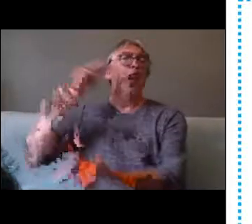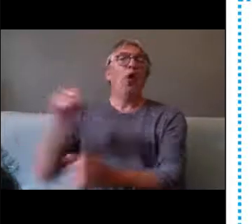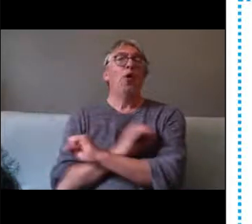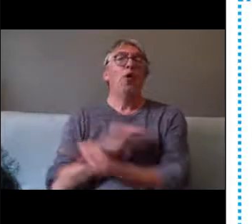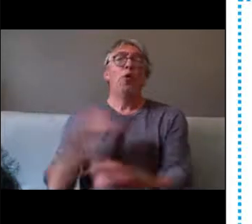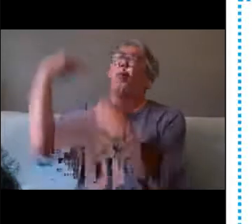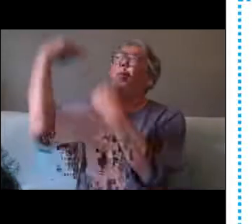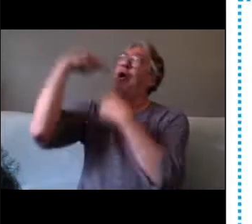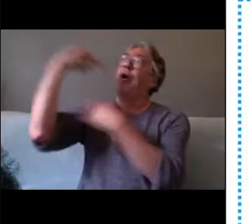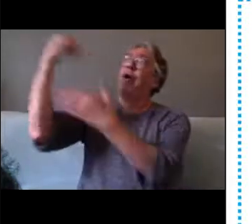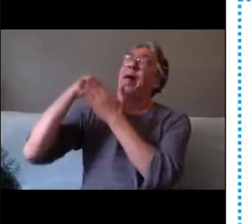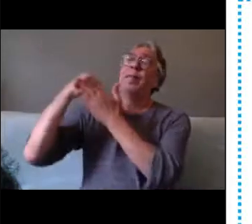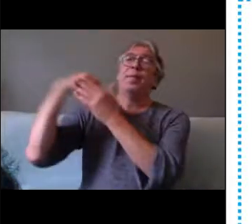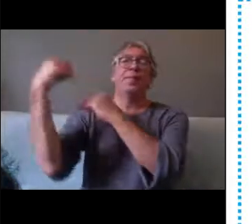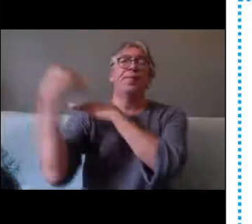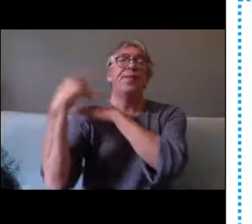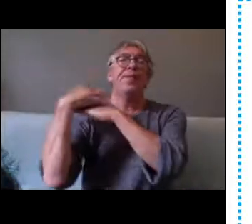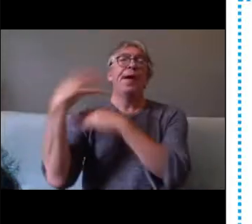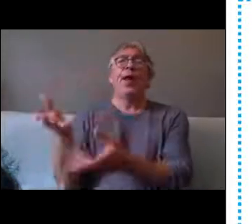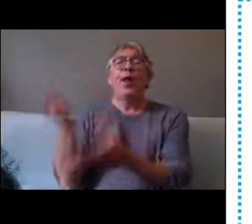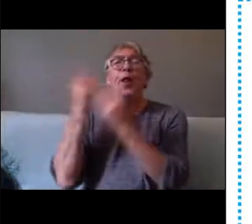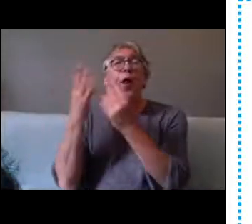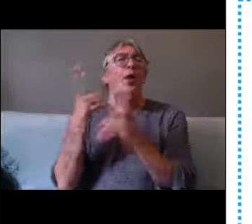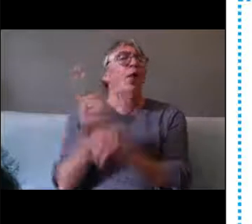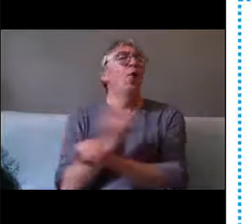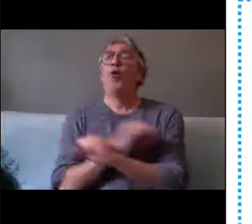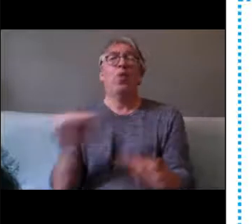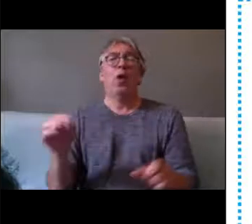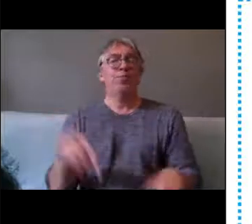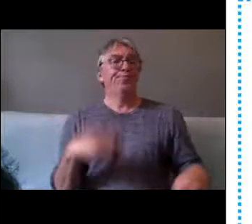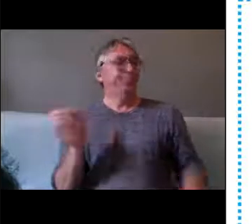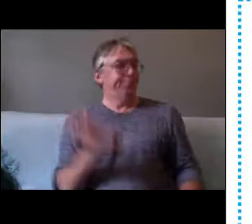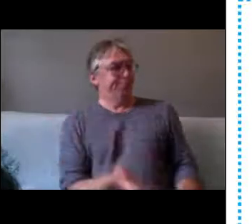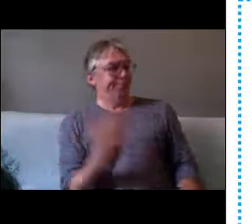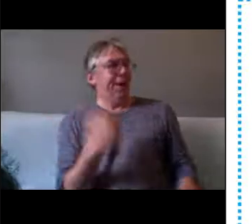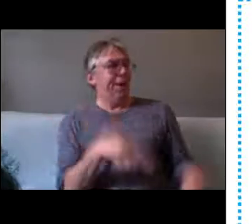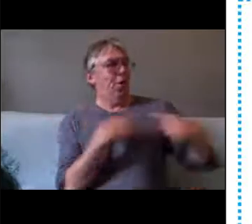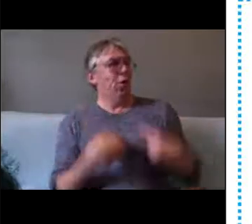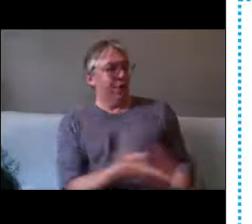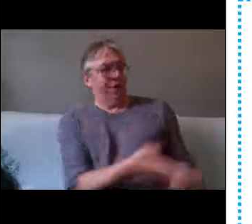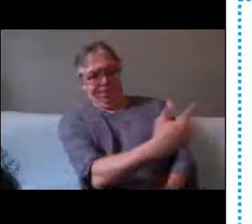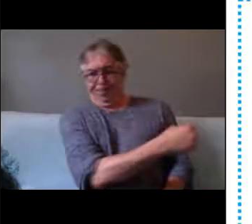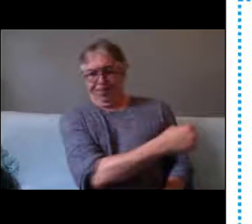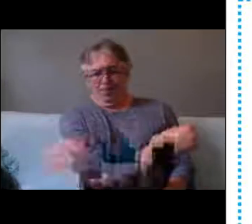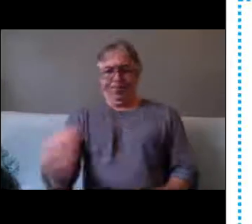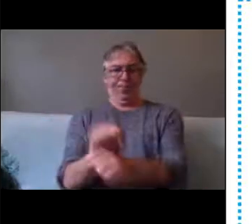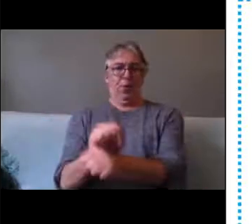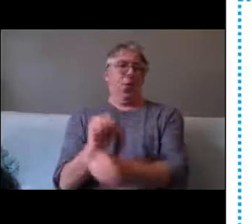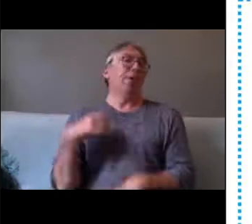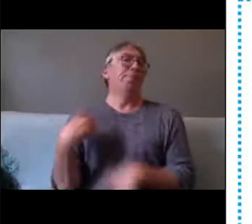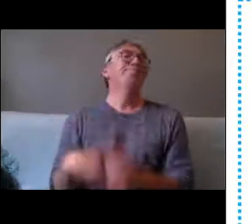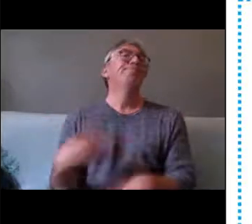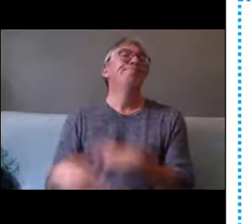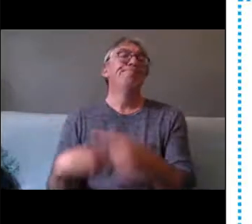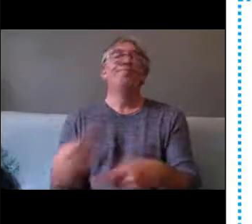As long as you are a volunteer and delivering whatever role was given to you, that's great.